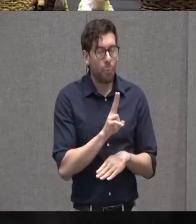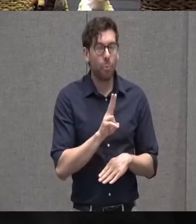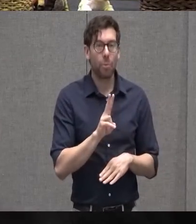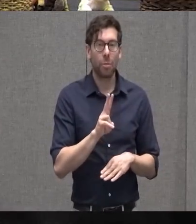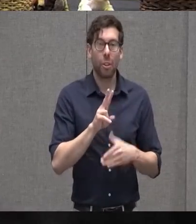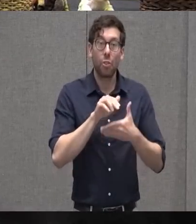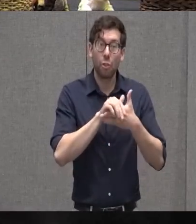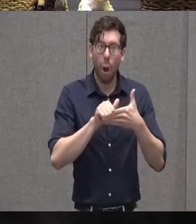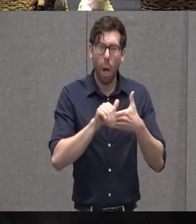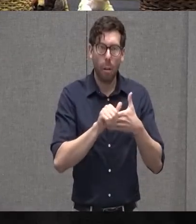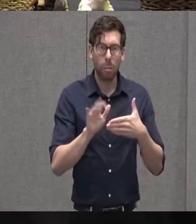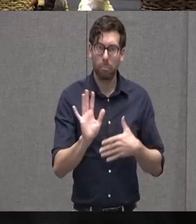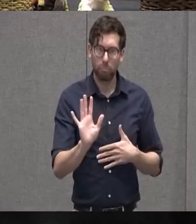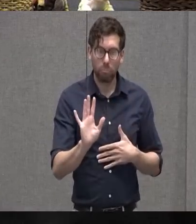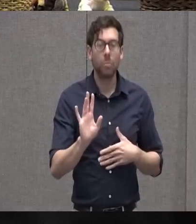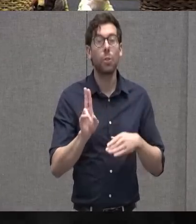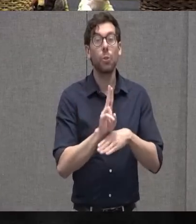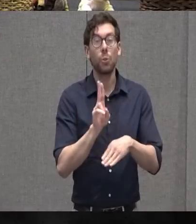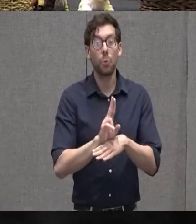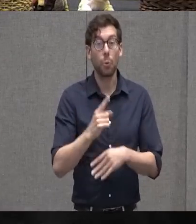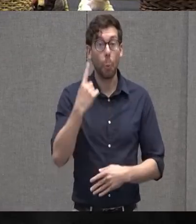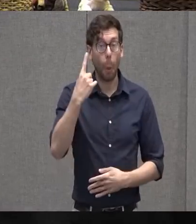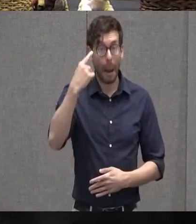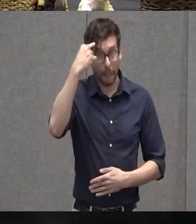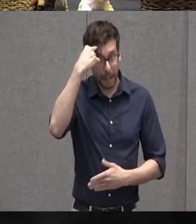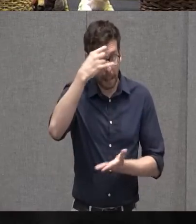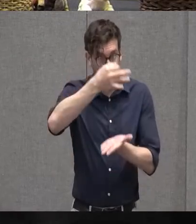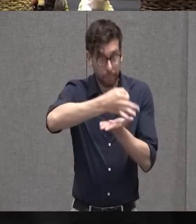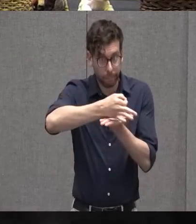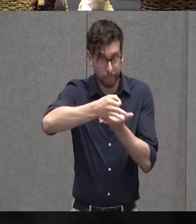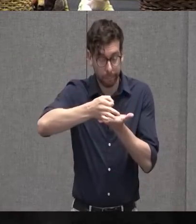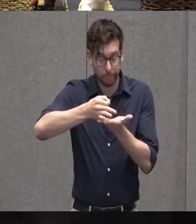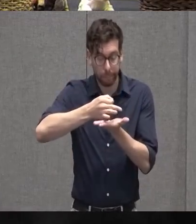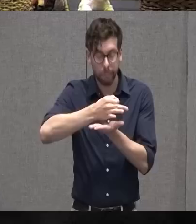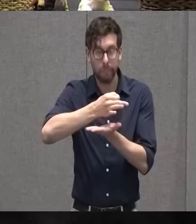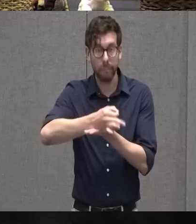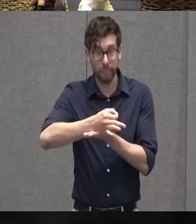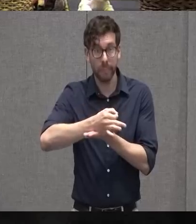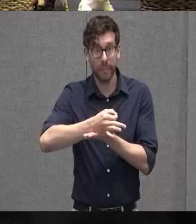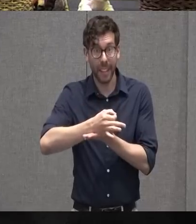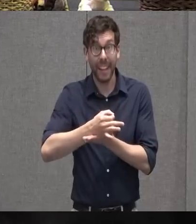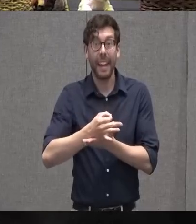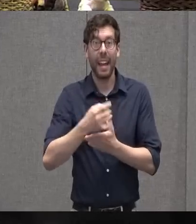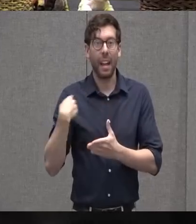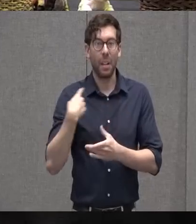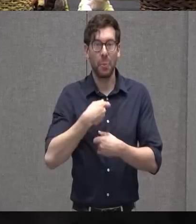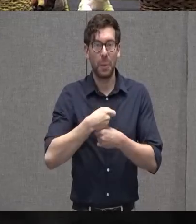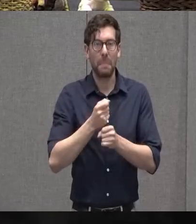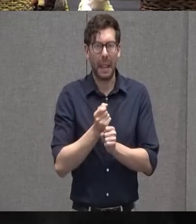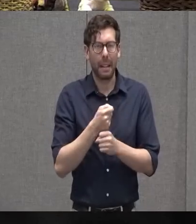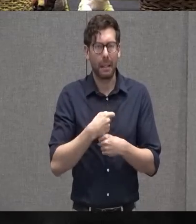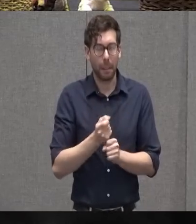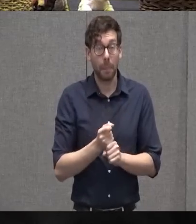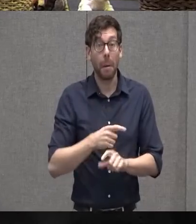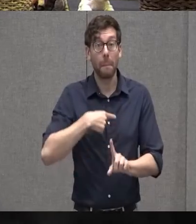but we made them like one and the kids made their money too. Fine, so there's lots of different ways